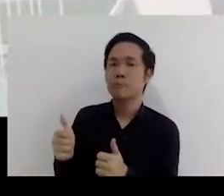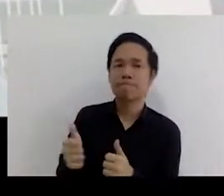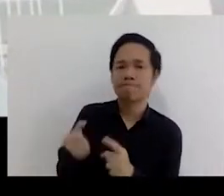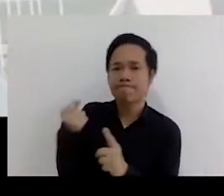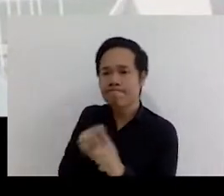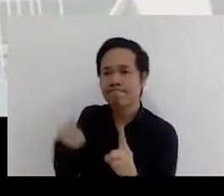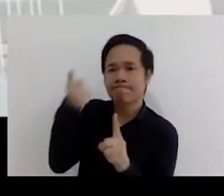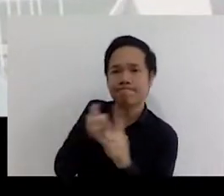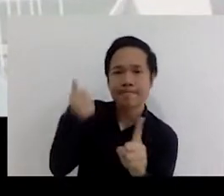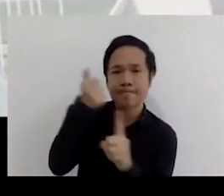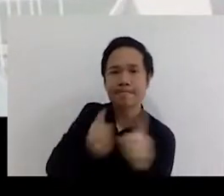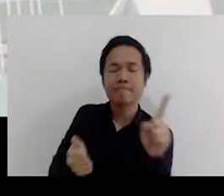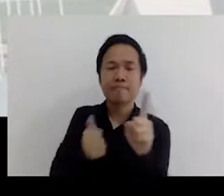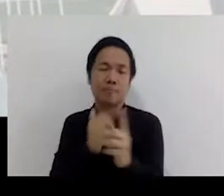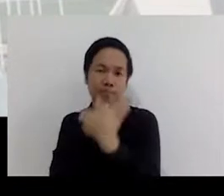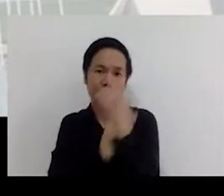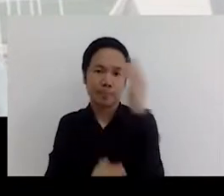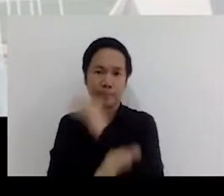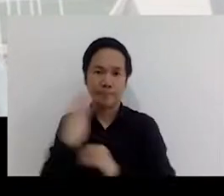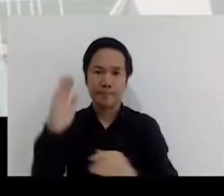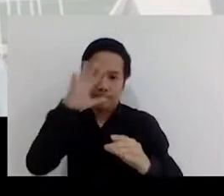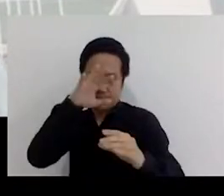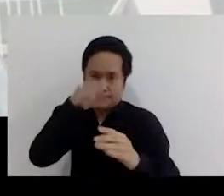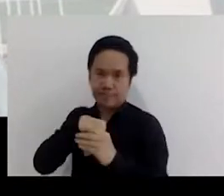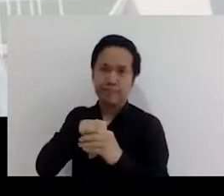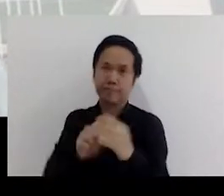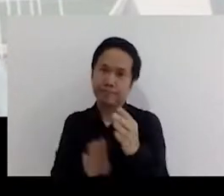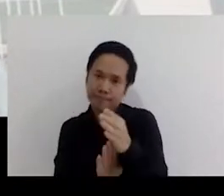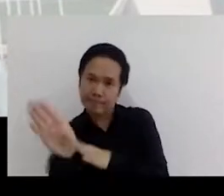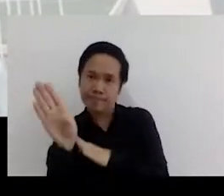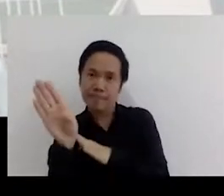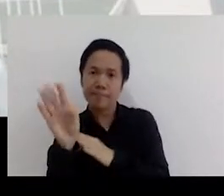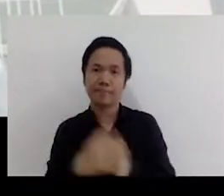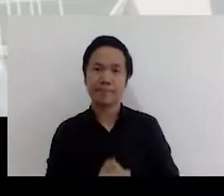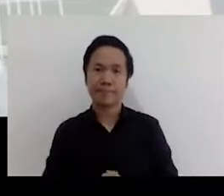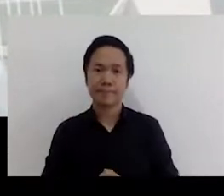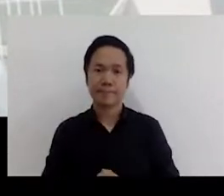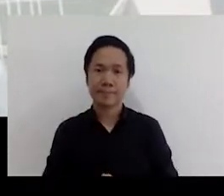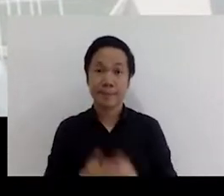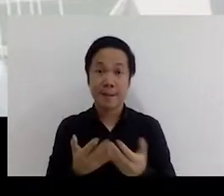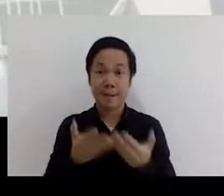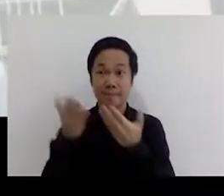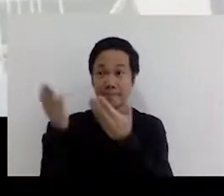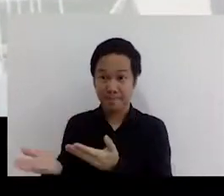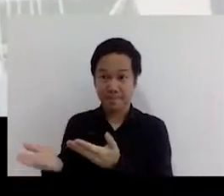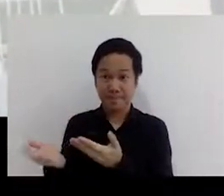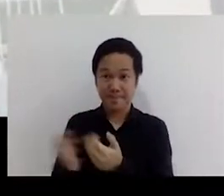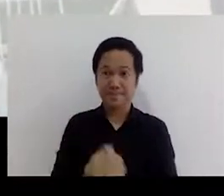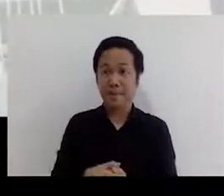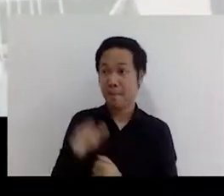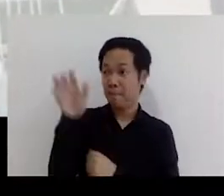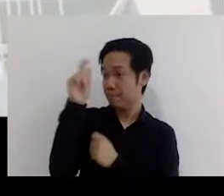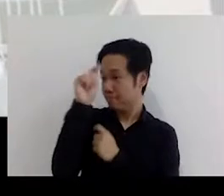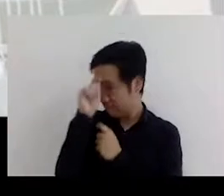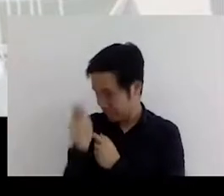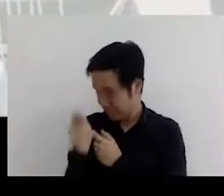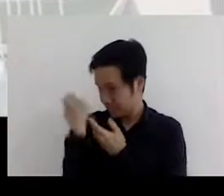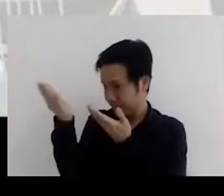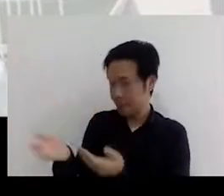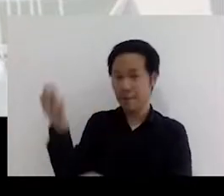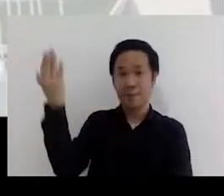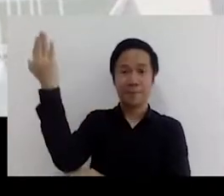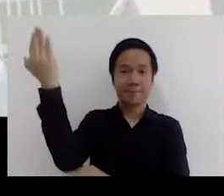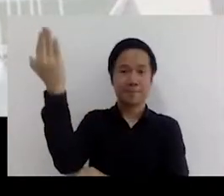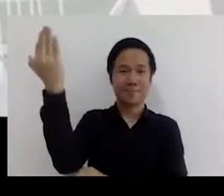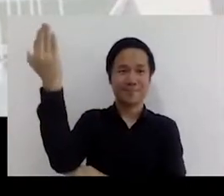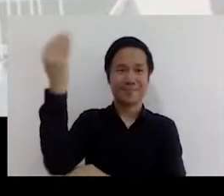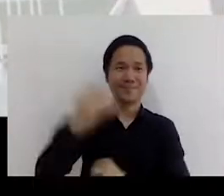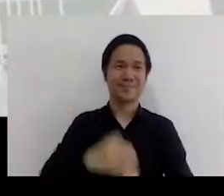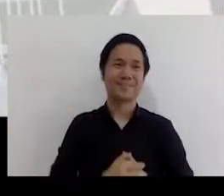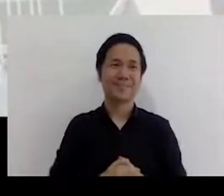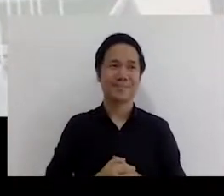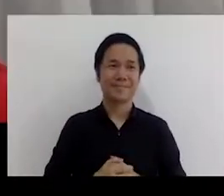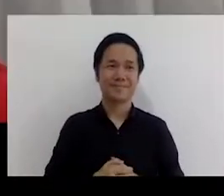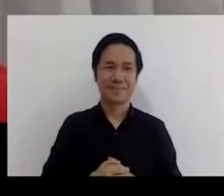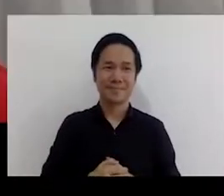So, Maria, if I could hand over to you for your keynote speech and it is with great pleasure that I do so.